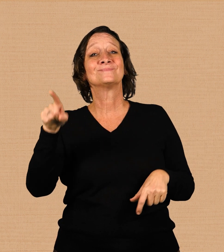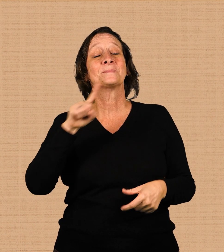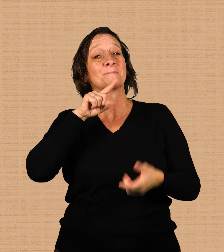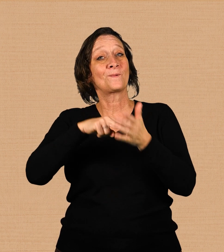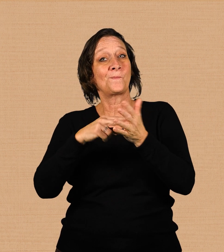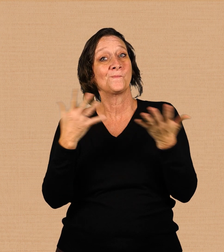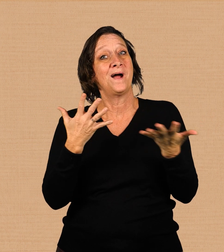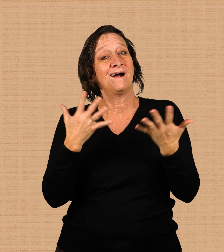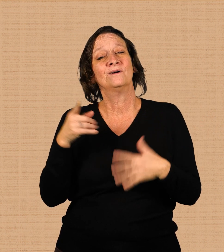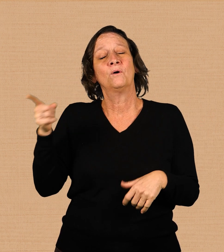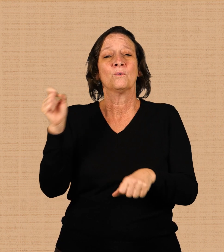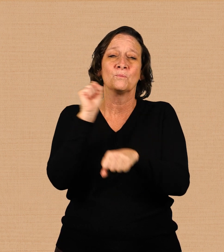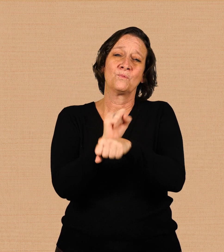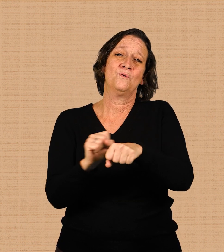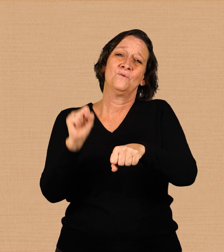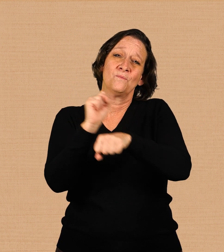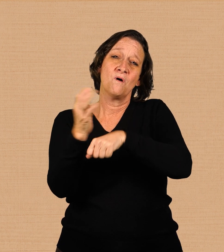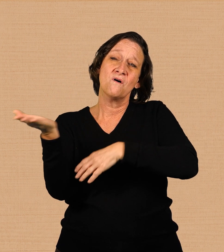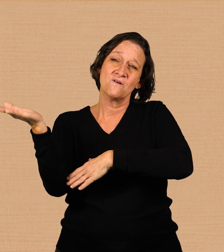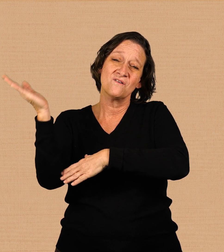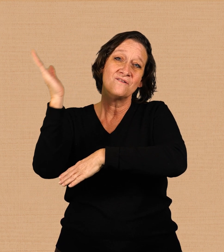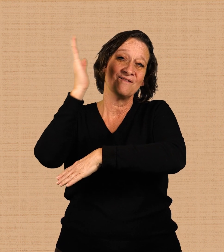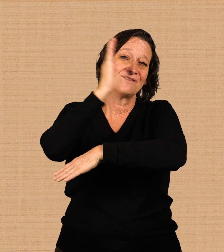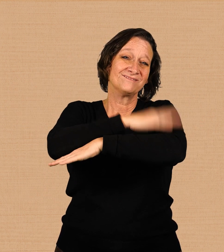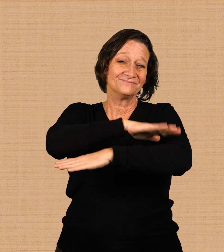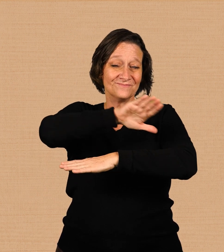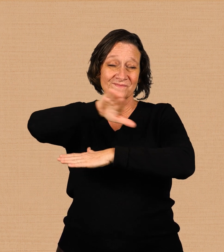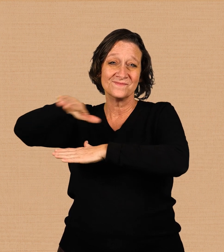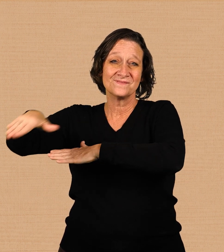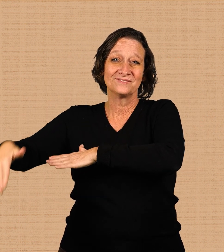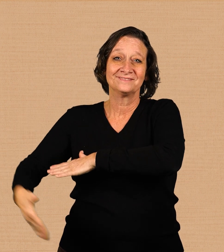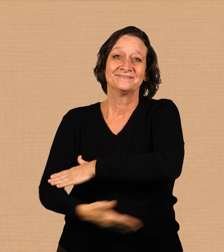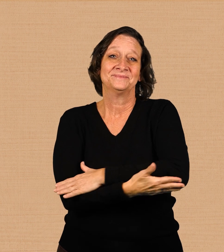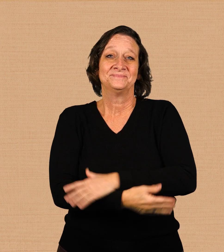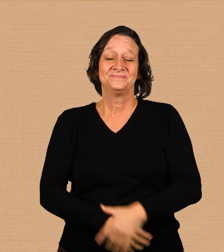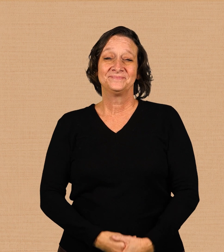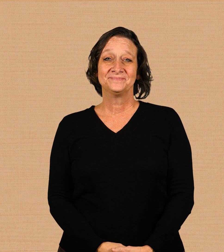he really means that he worked all day and all night.